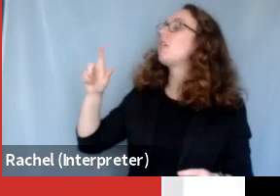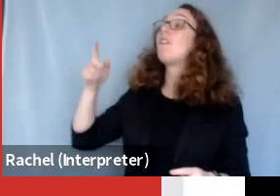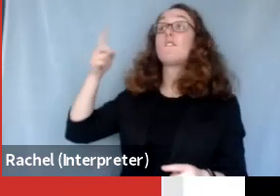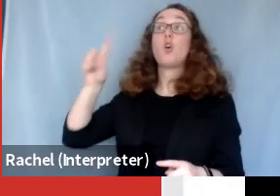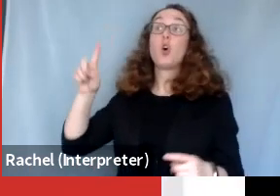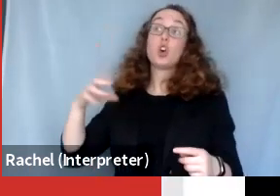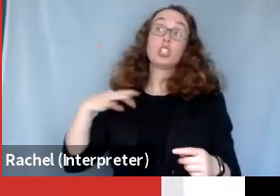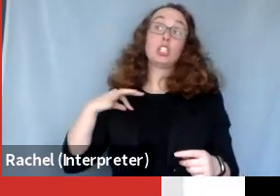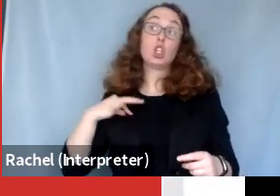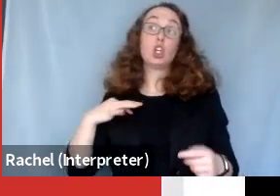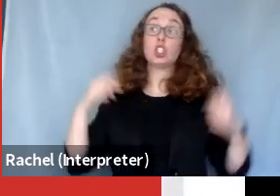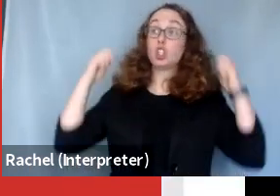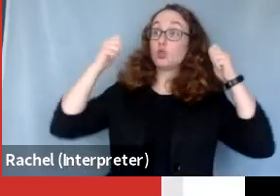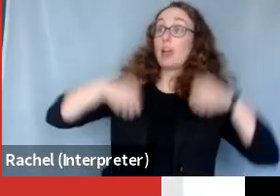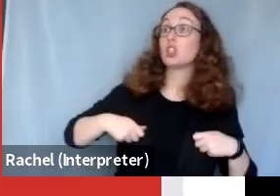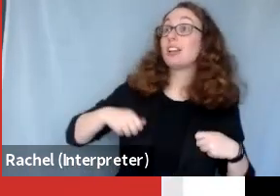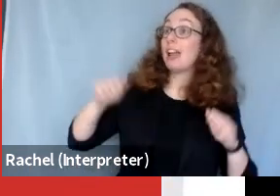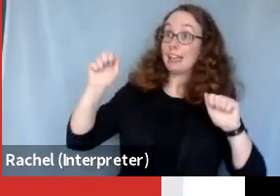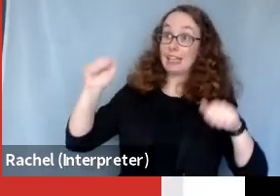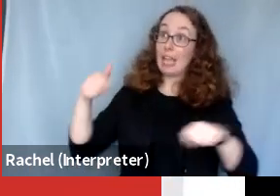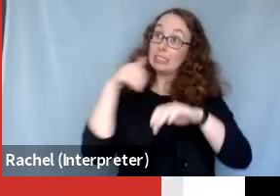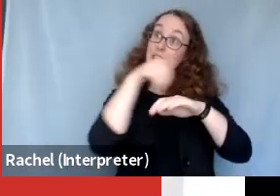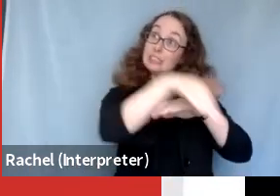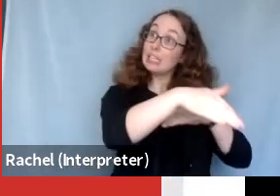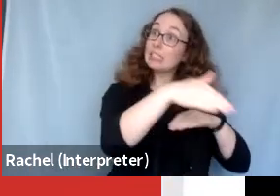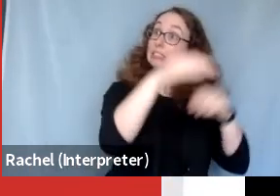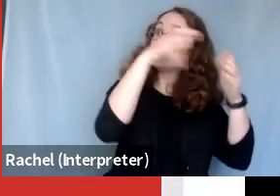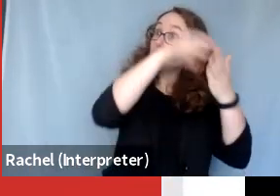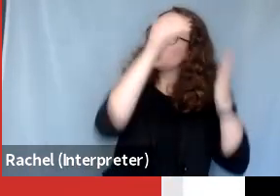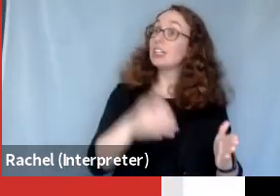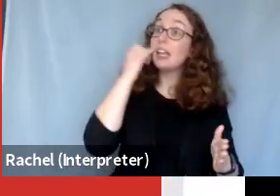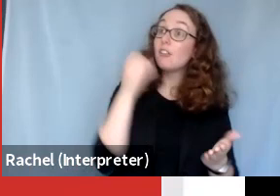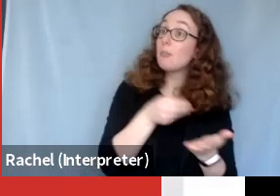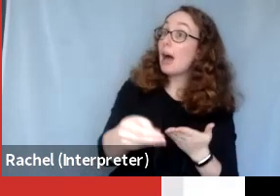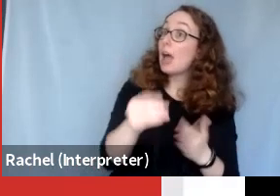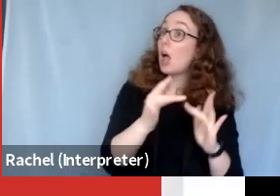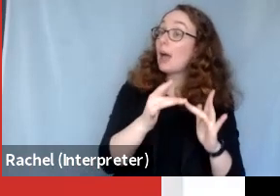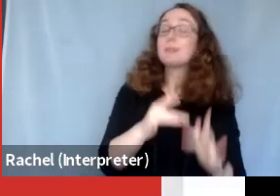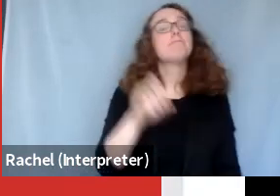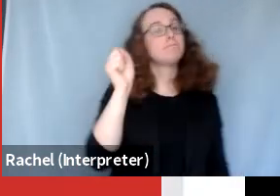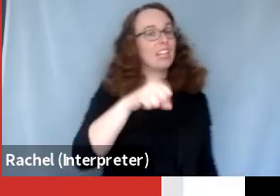shipped to students if they purchase online? Yep, everything you see online we can ship